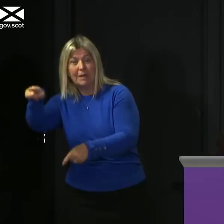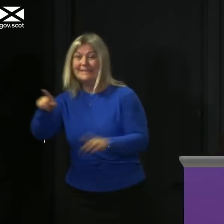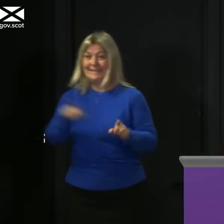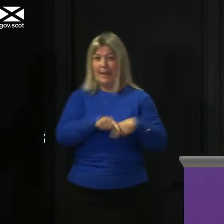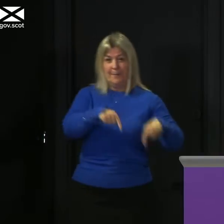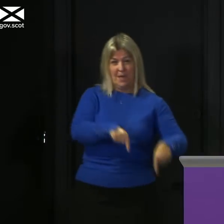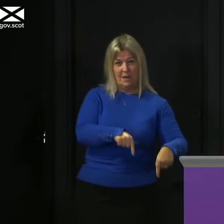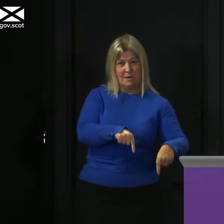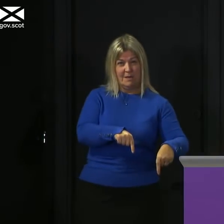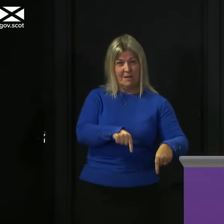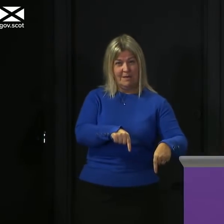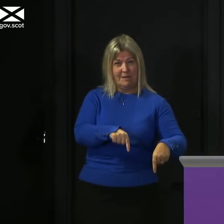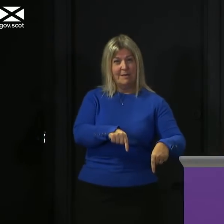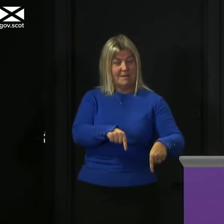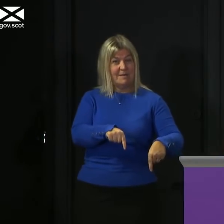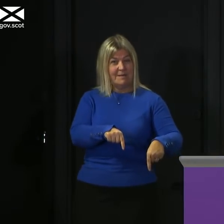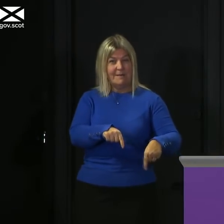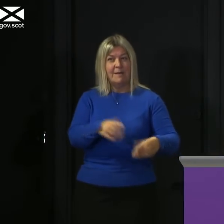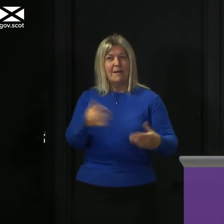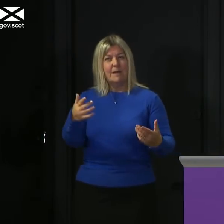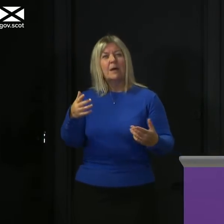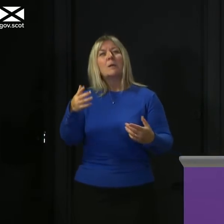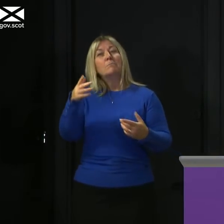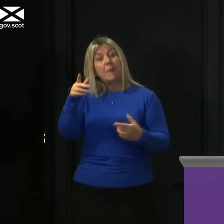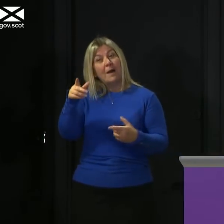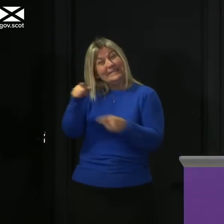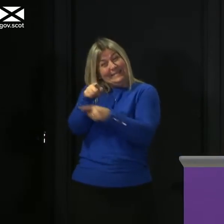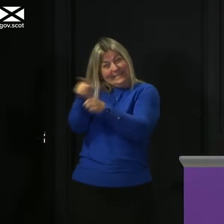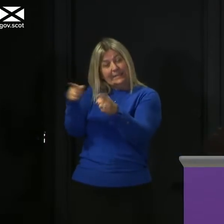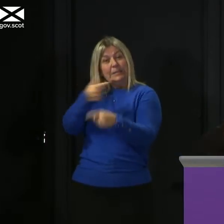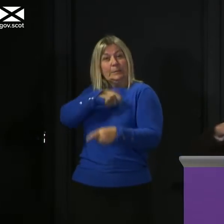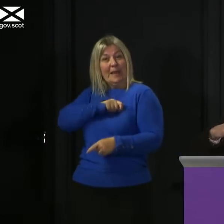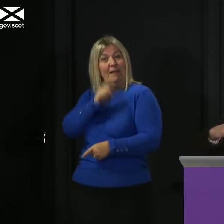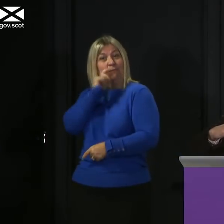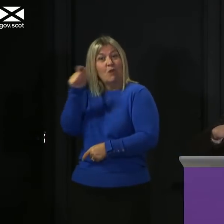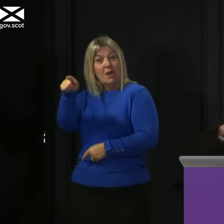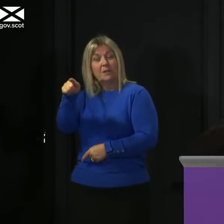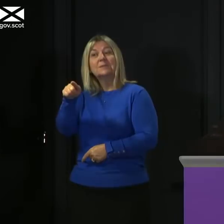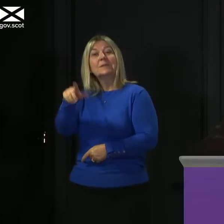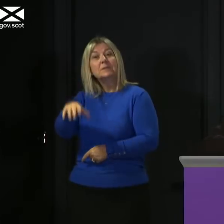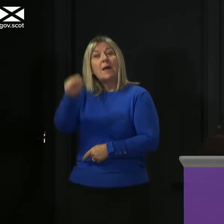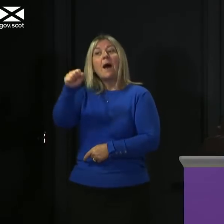was that the infection went from the younger age groups into the older age groups and then